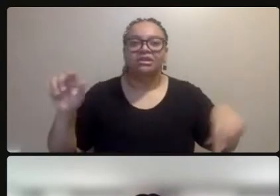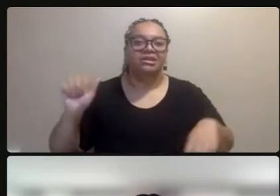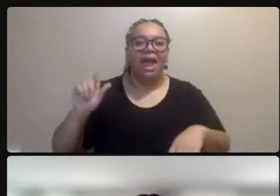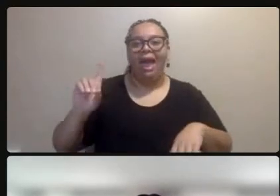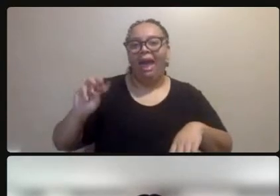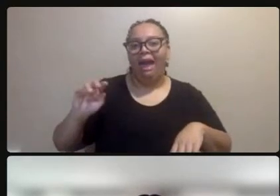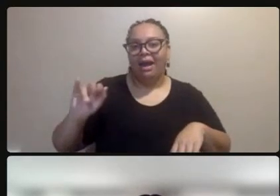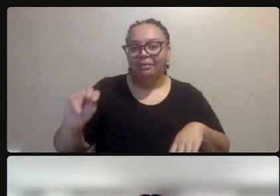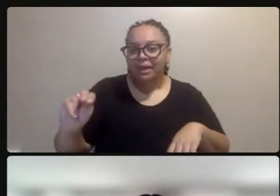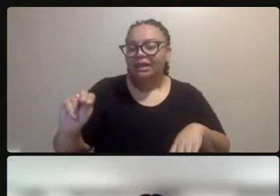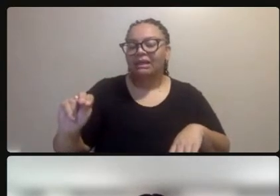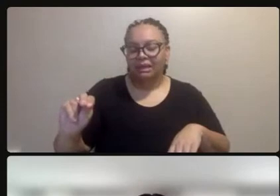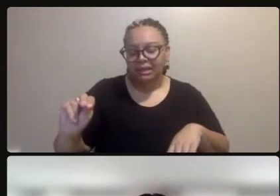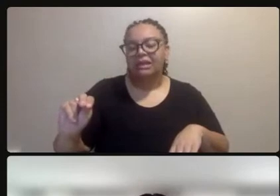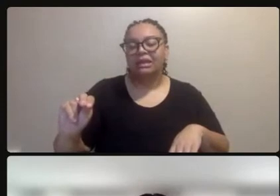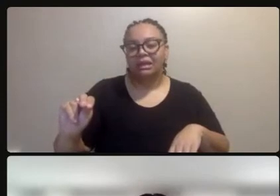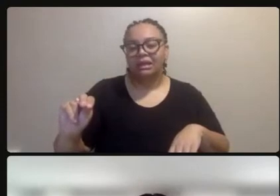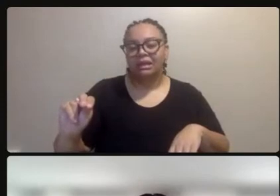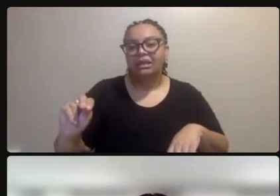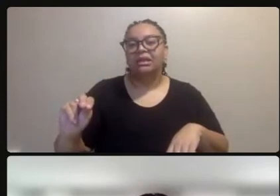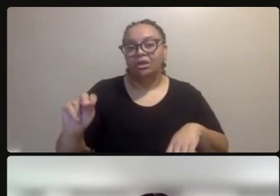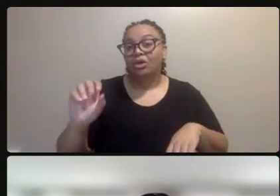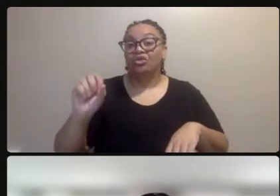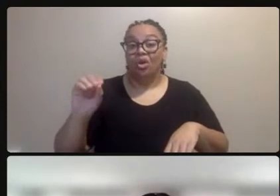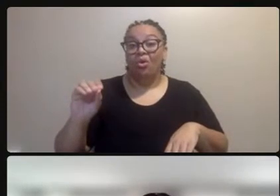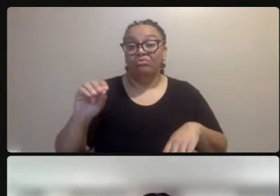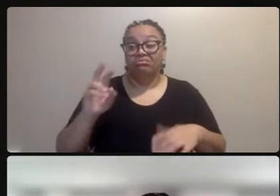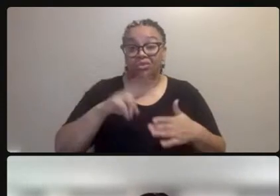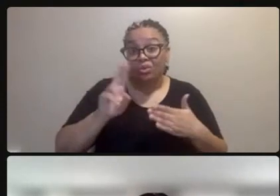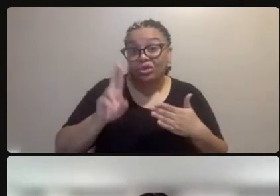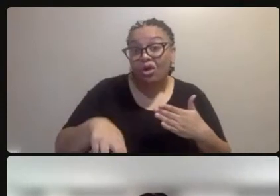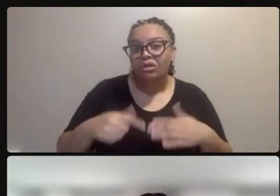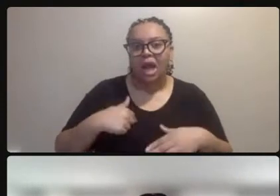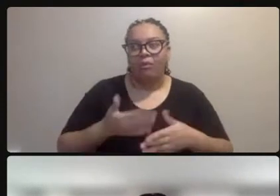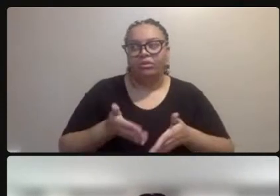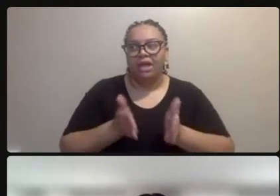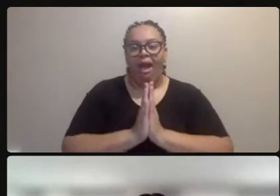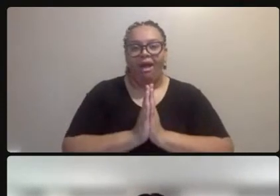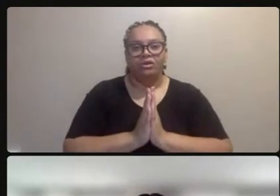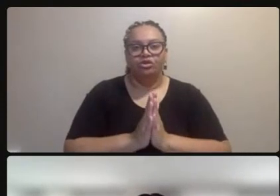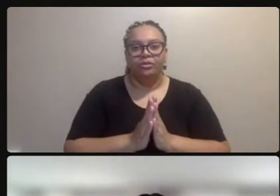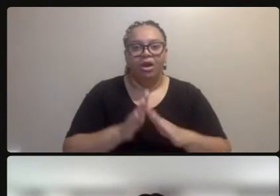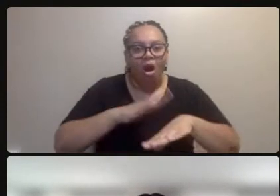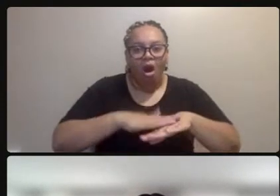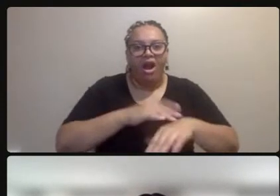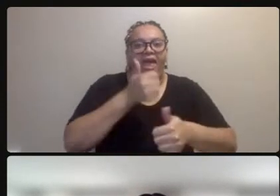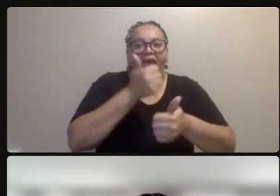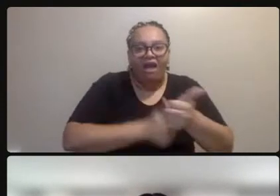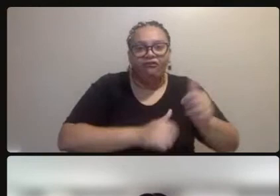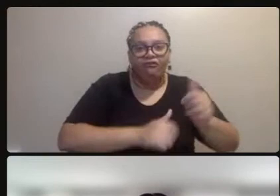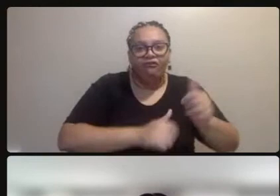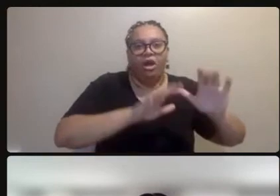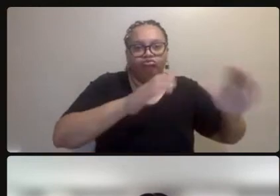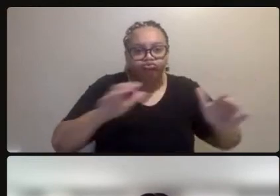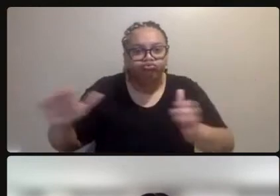AT THAT TIME. WE DIDN'T HAVE AS MANY DIVERSE